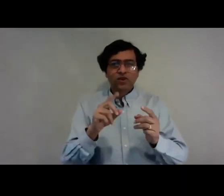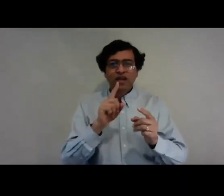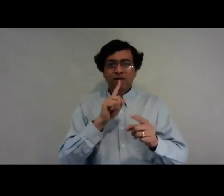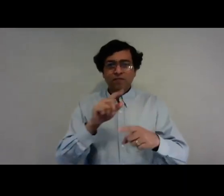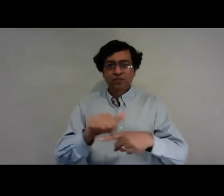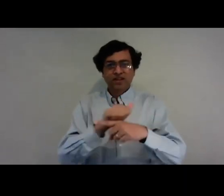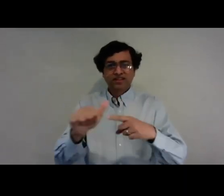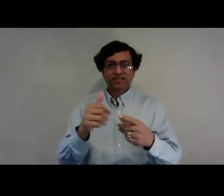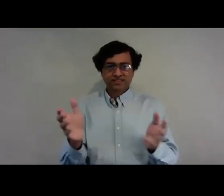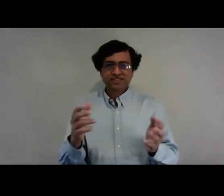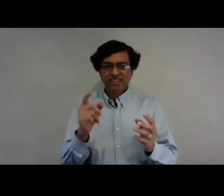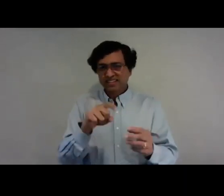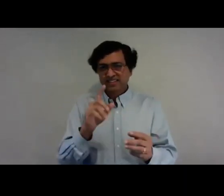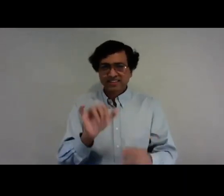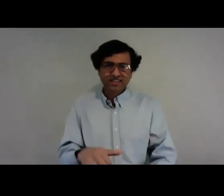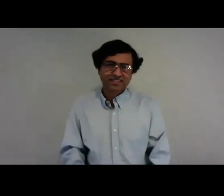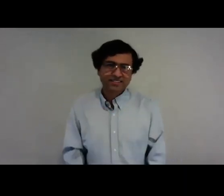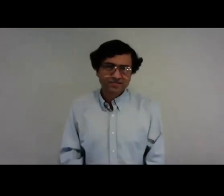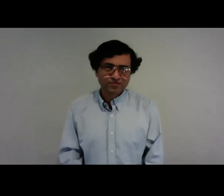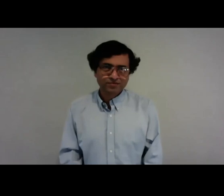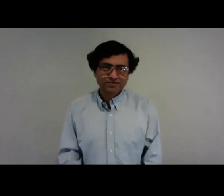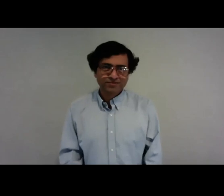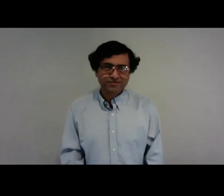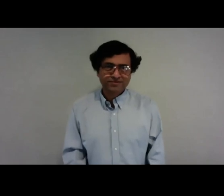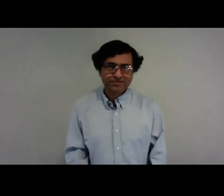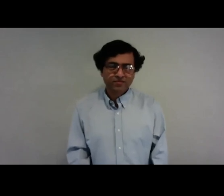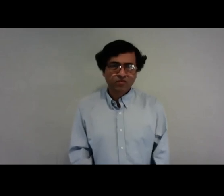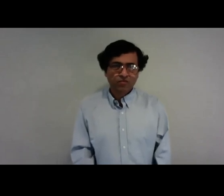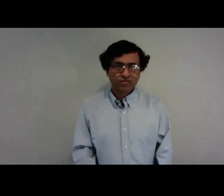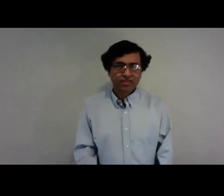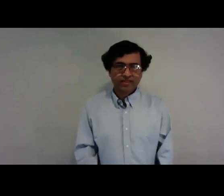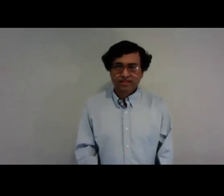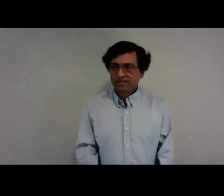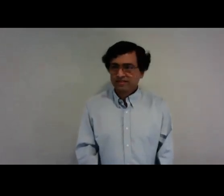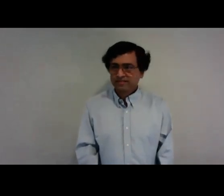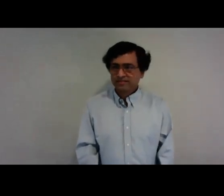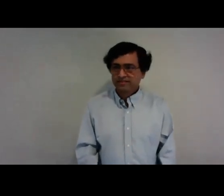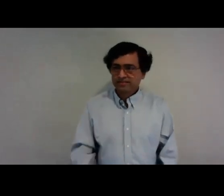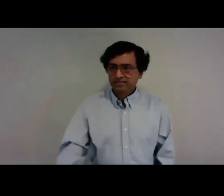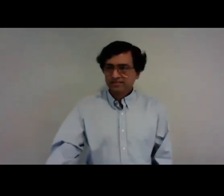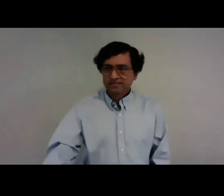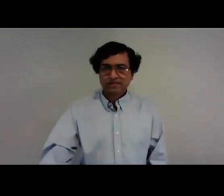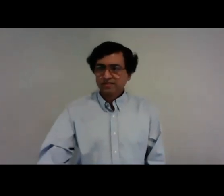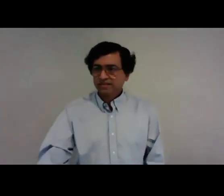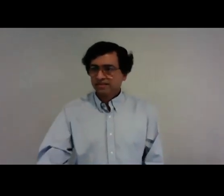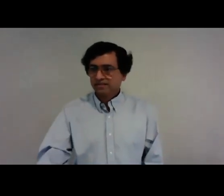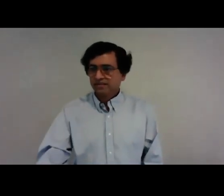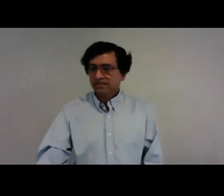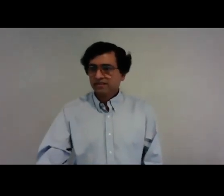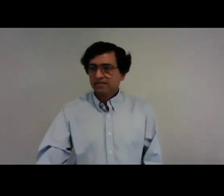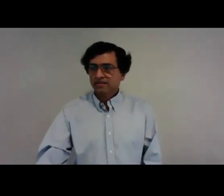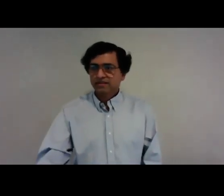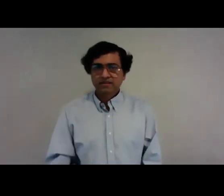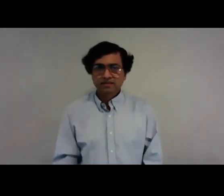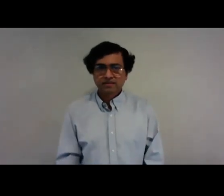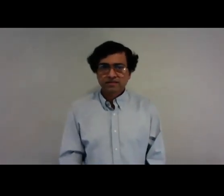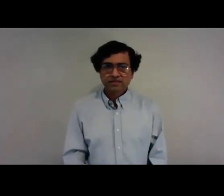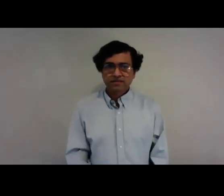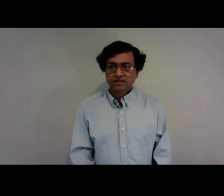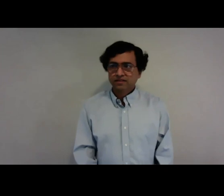Looking at the translation of research to practice in early application.